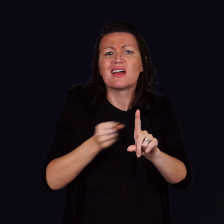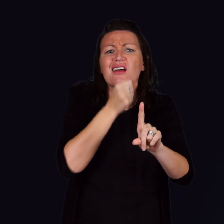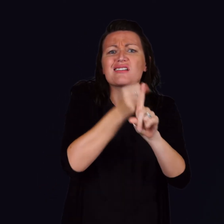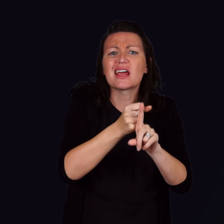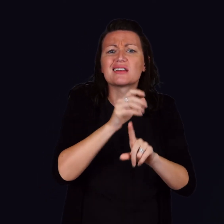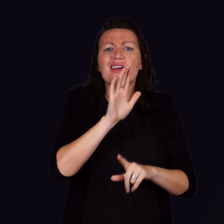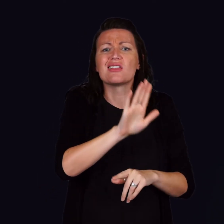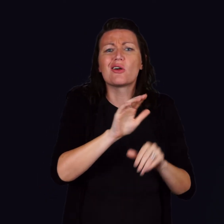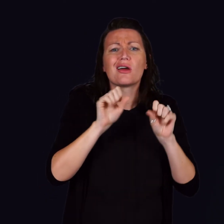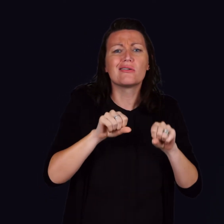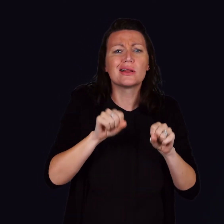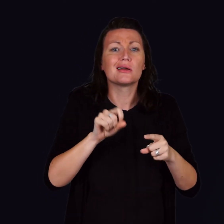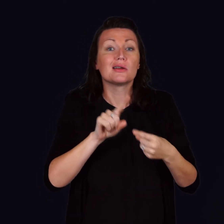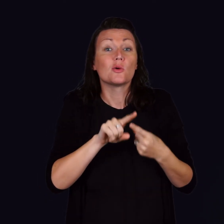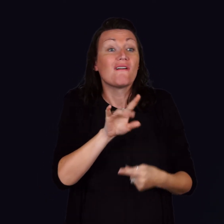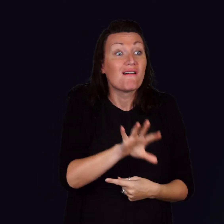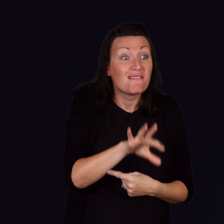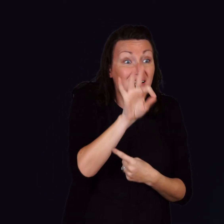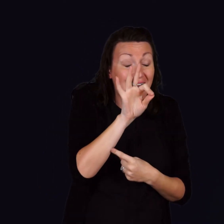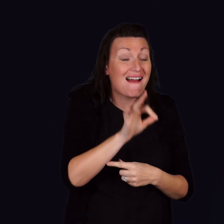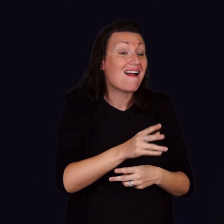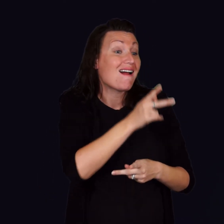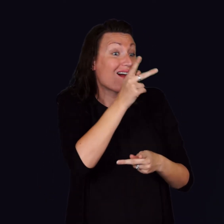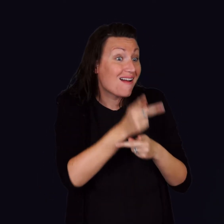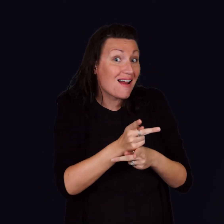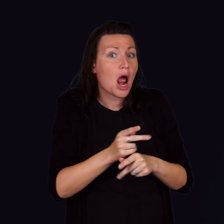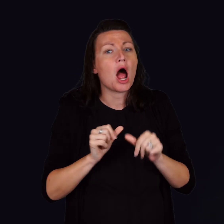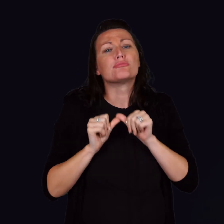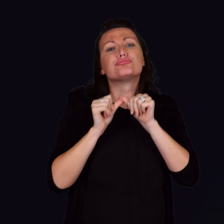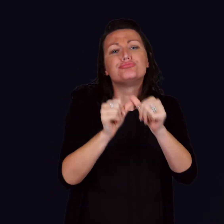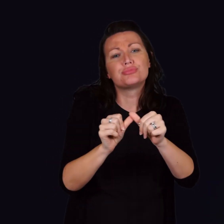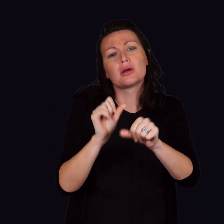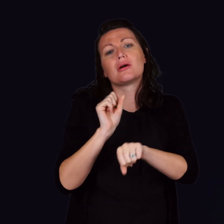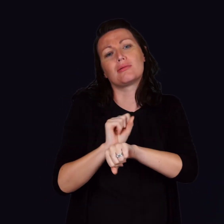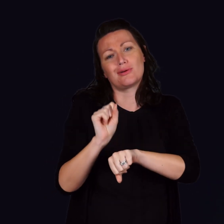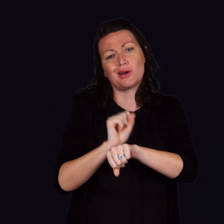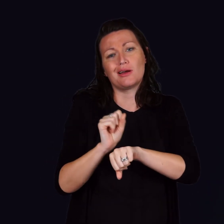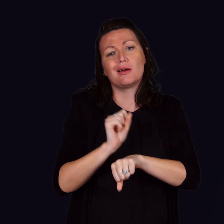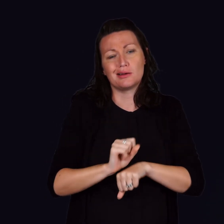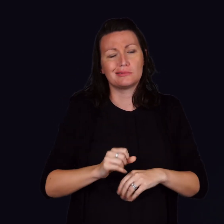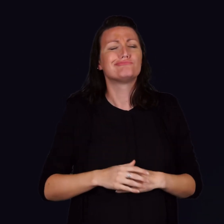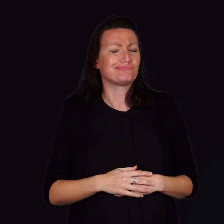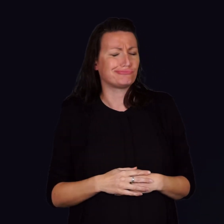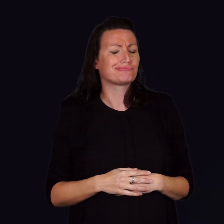impacts their ability to find and maintain employment.